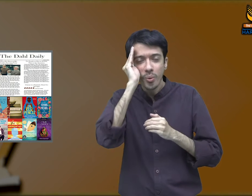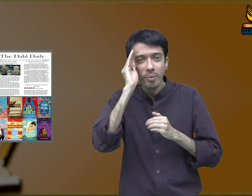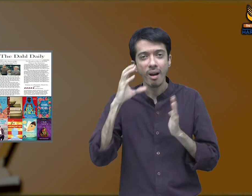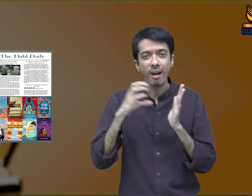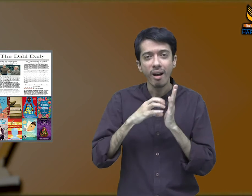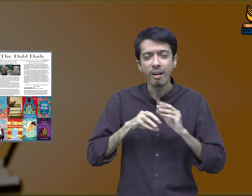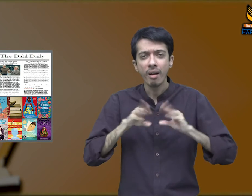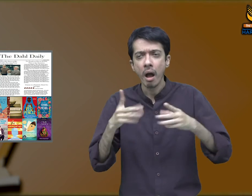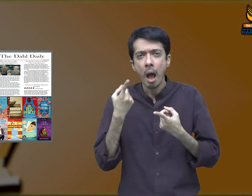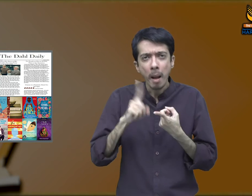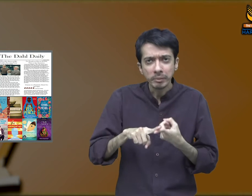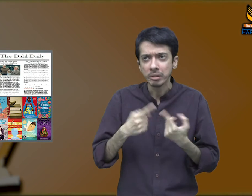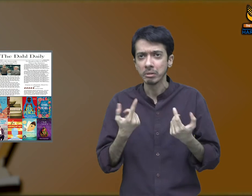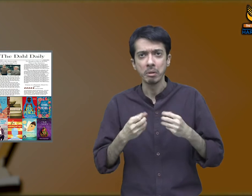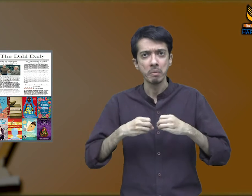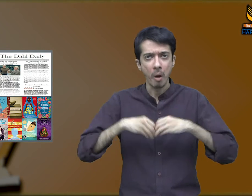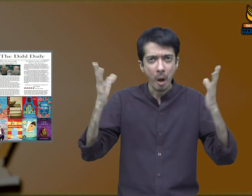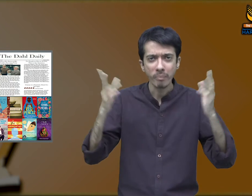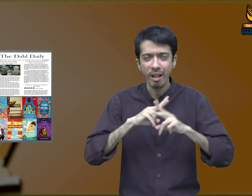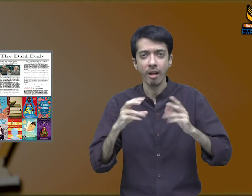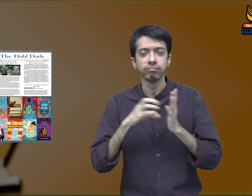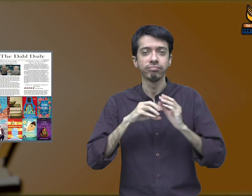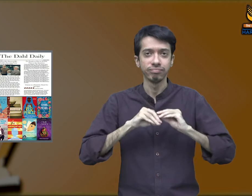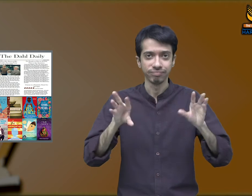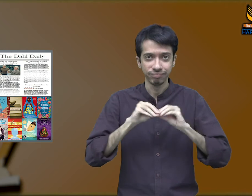news or short stories about the current situation,